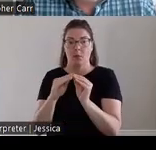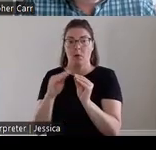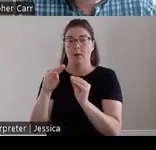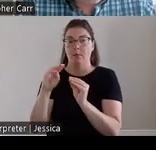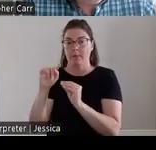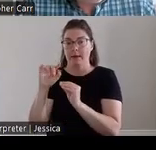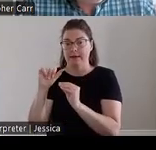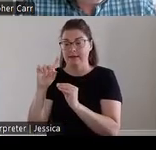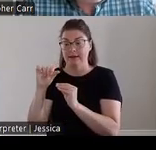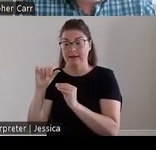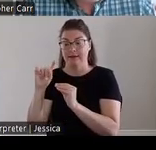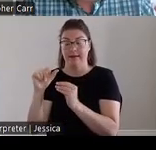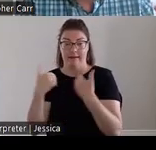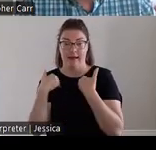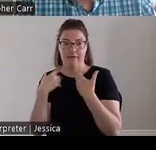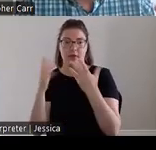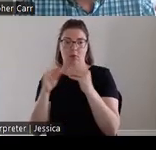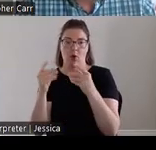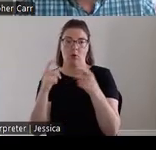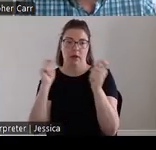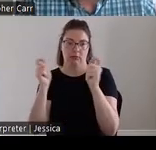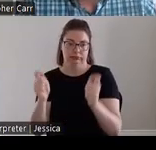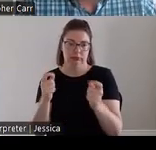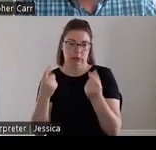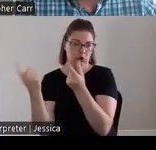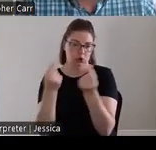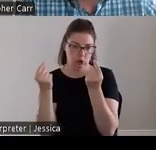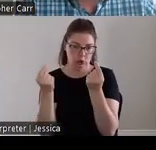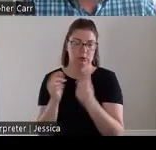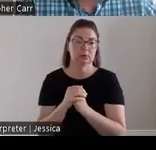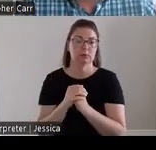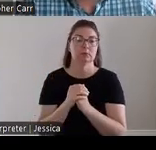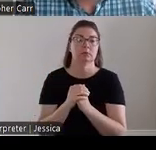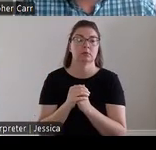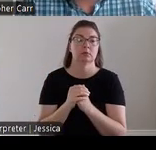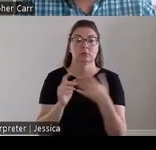the more we can do with it. You can also experiment and share.